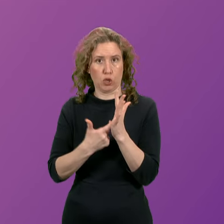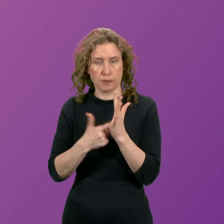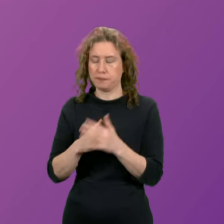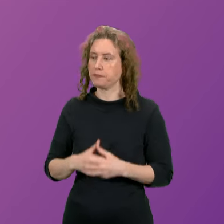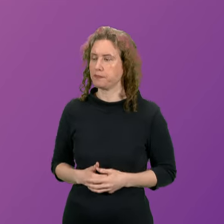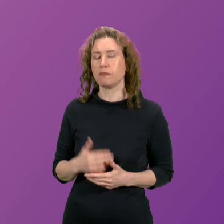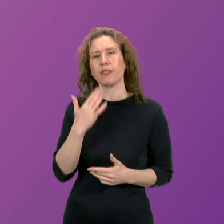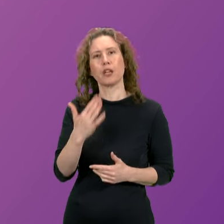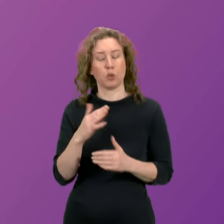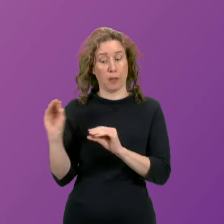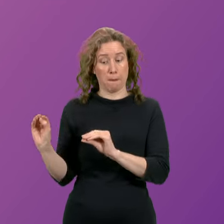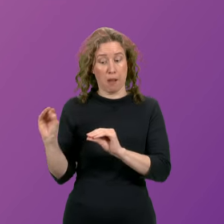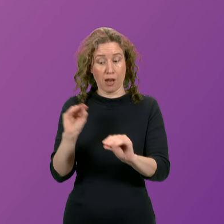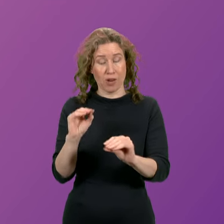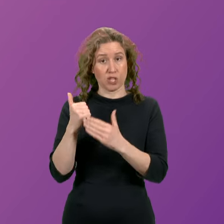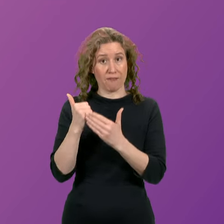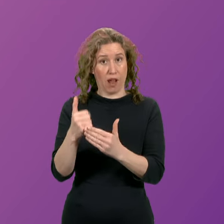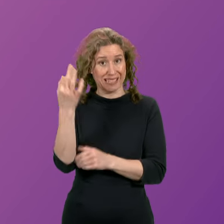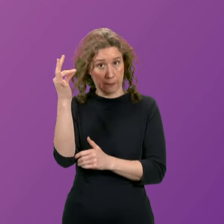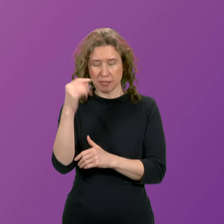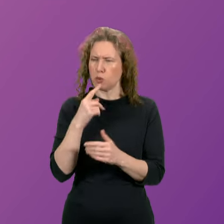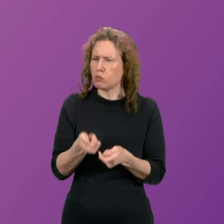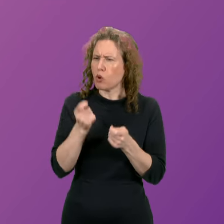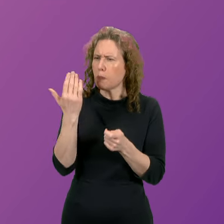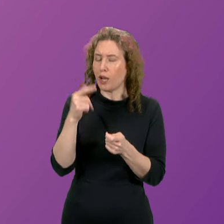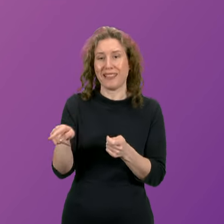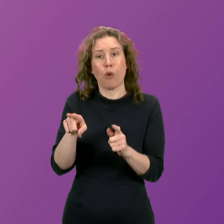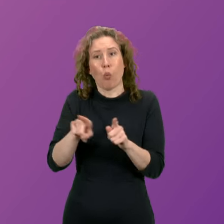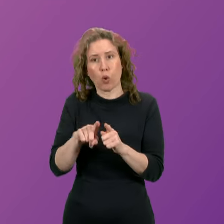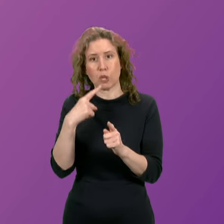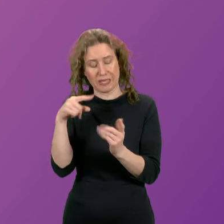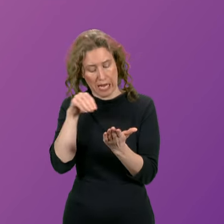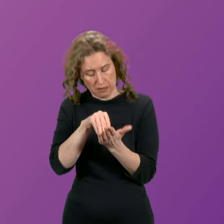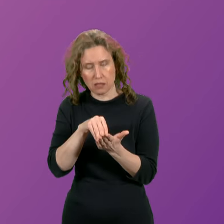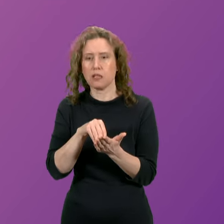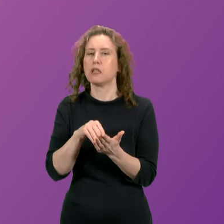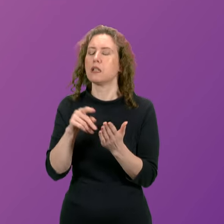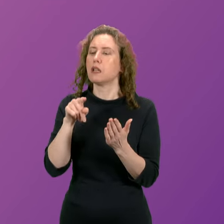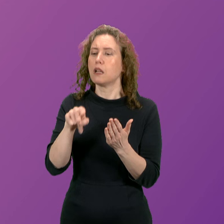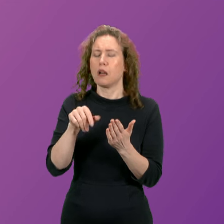The Migration Advisory Committee, which was mentioned earlier, stated: “it is the failure to properly fund the sector